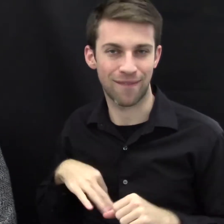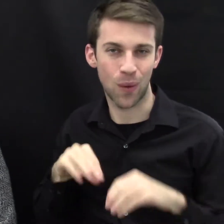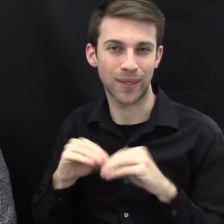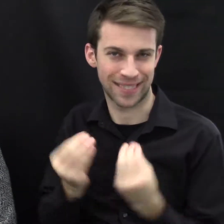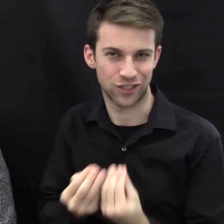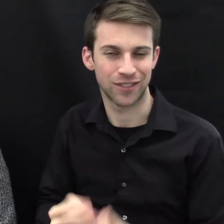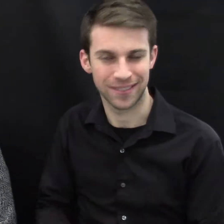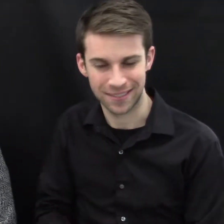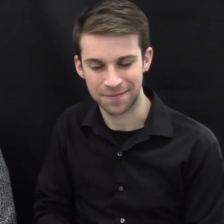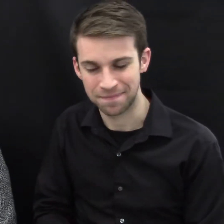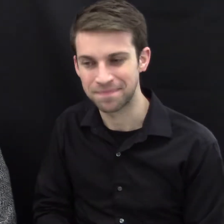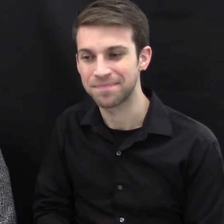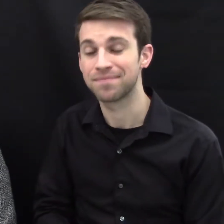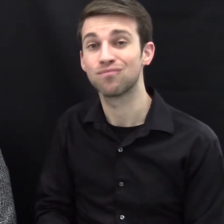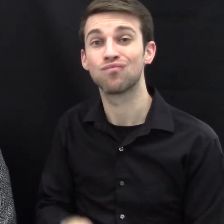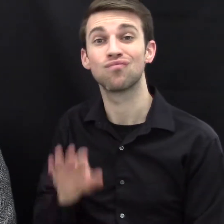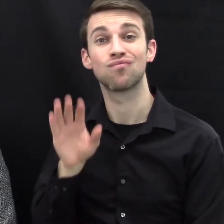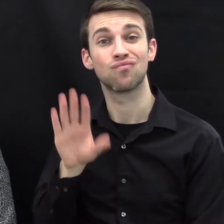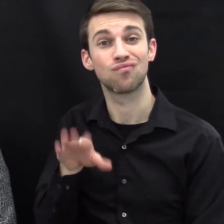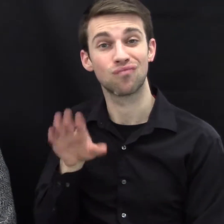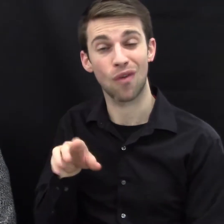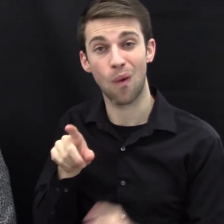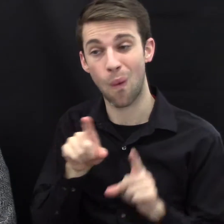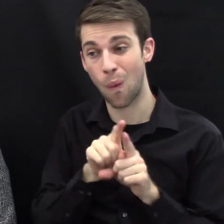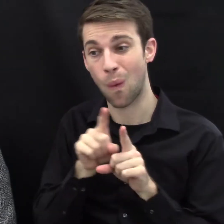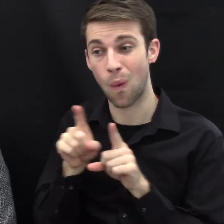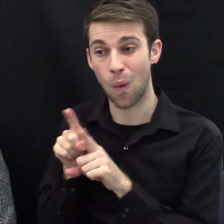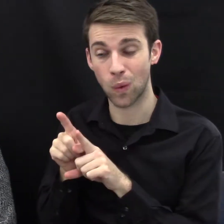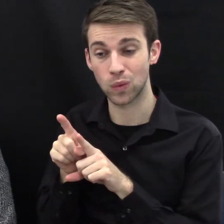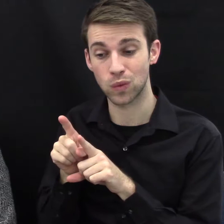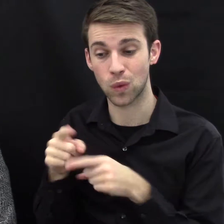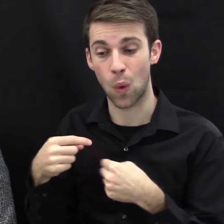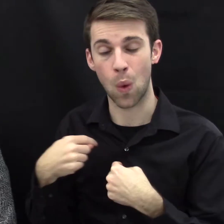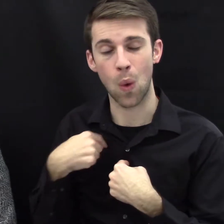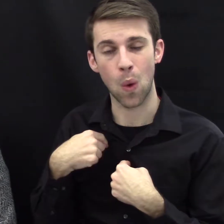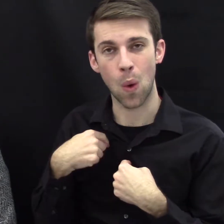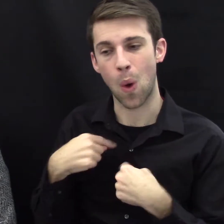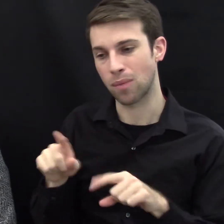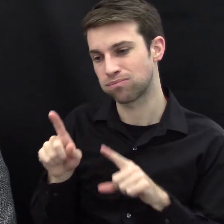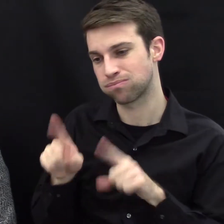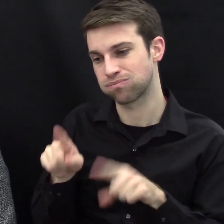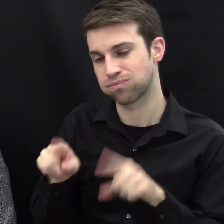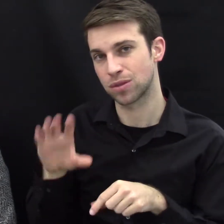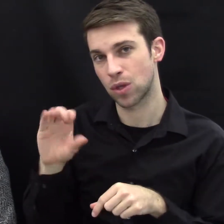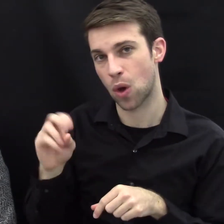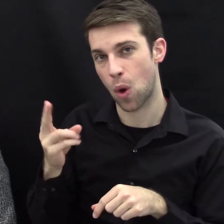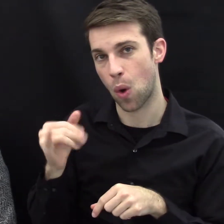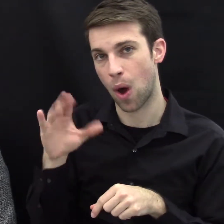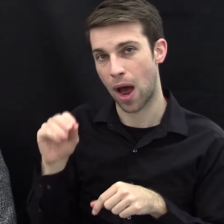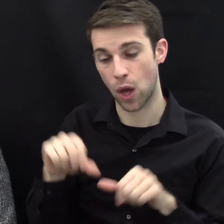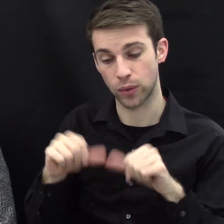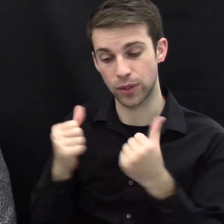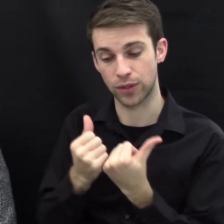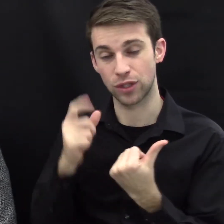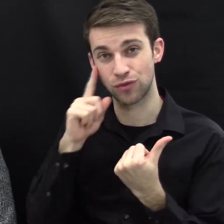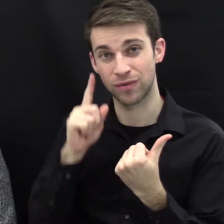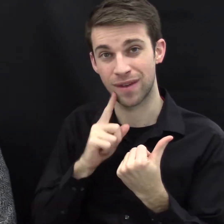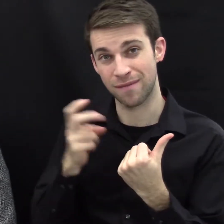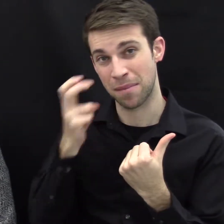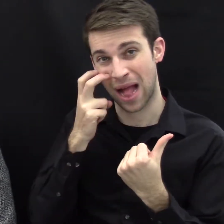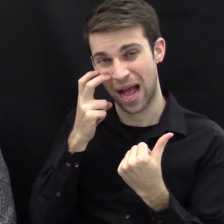and I was also starting to attend the Ohio Association of the Deaf-Blind meetings,